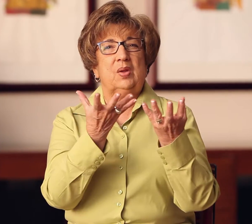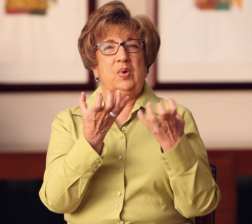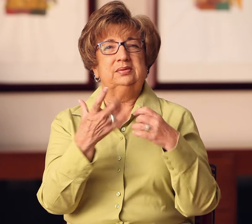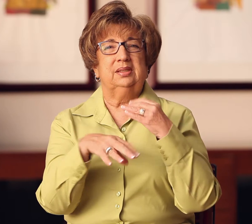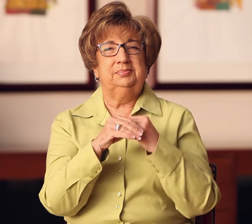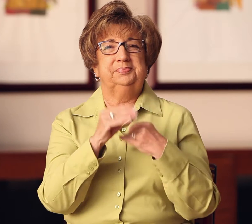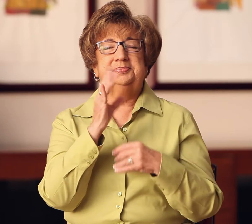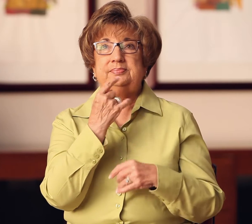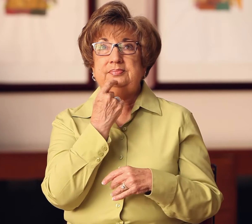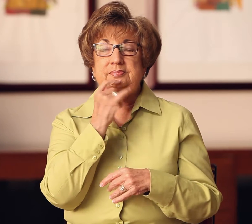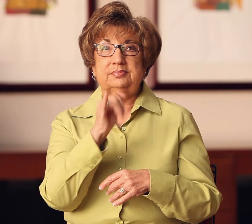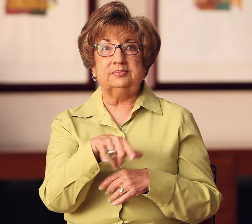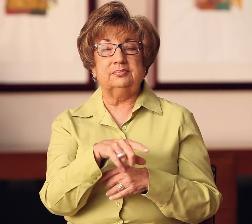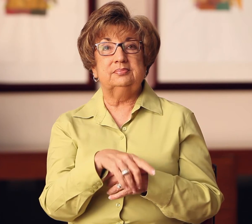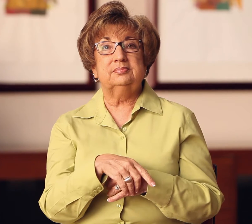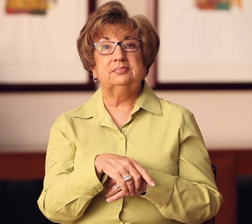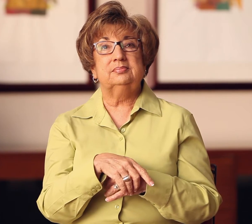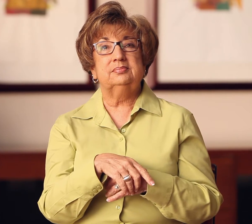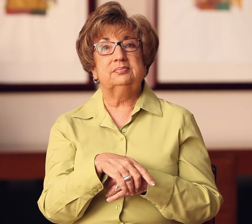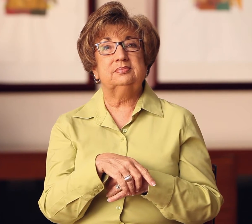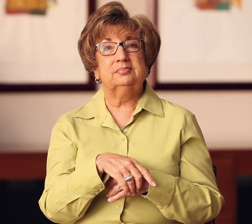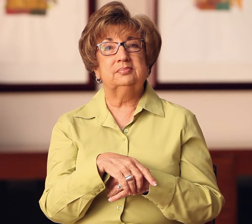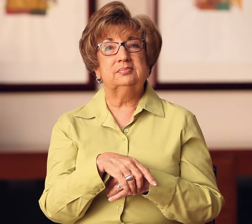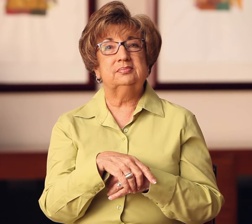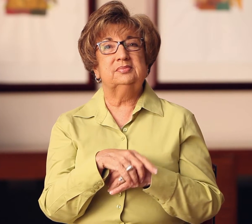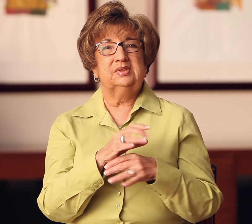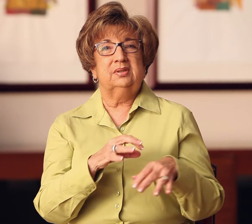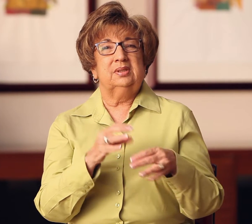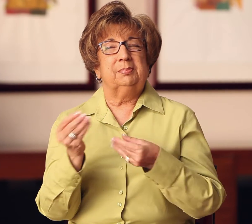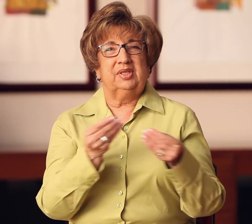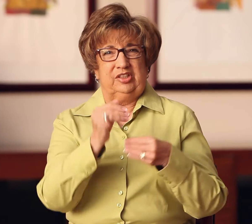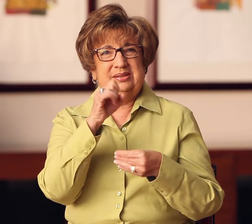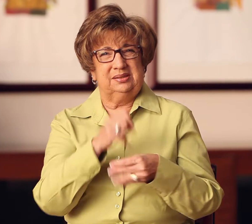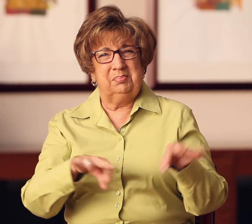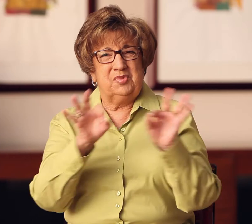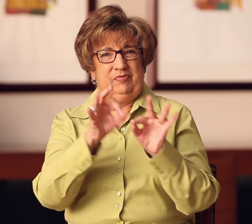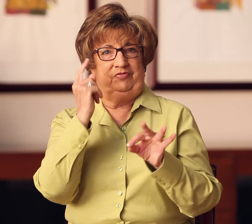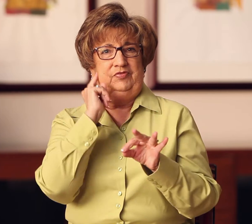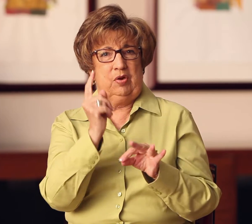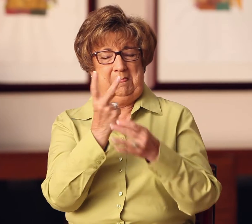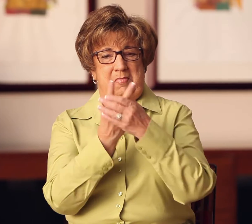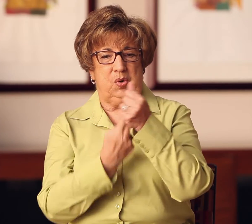Mediation is important for both the interpreter and the deaf community or the customers.